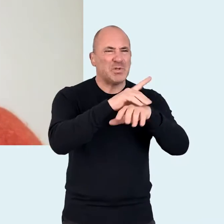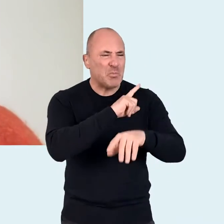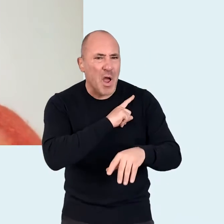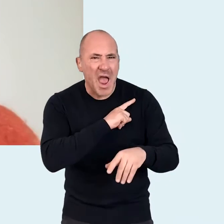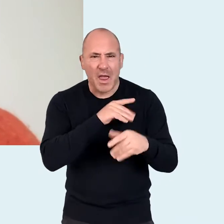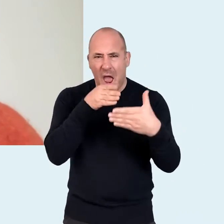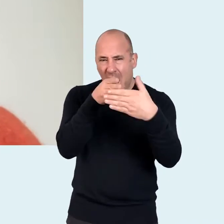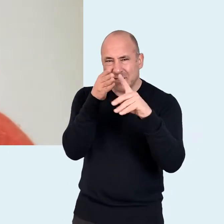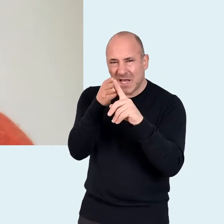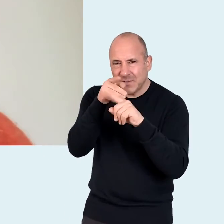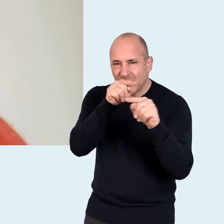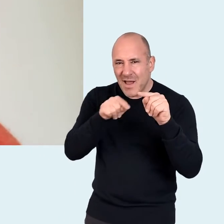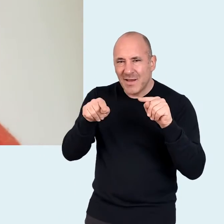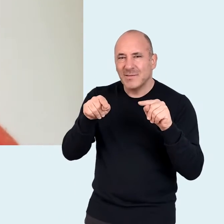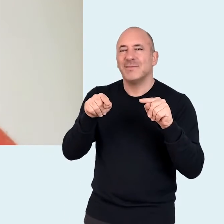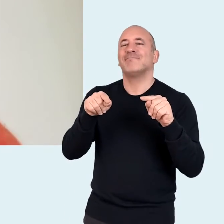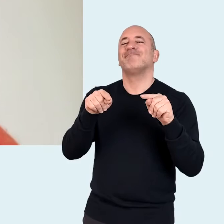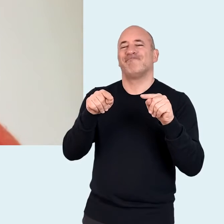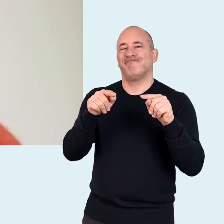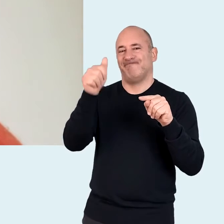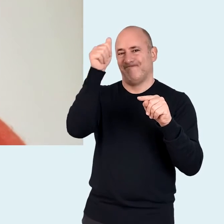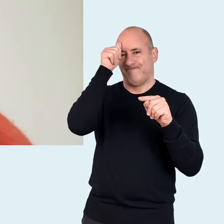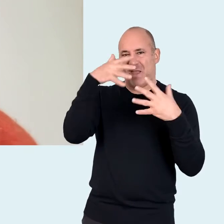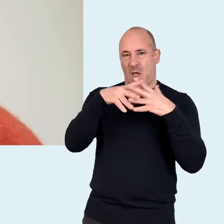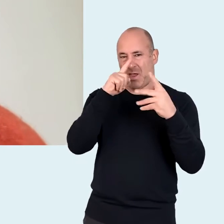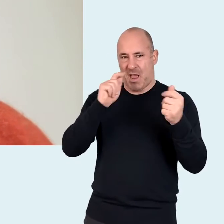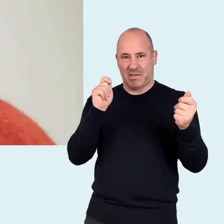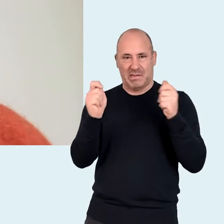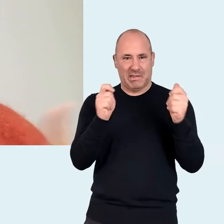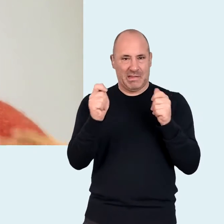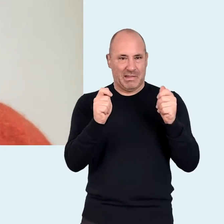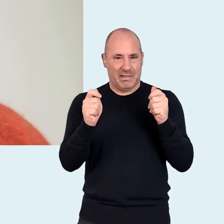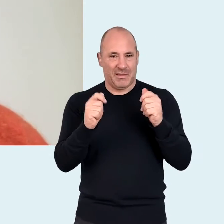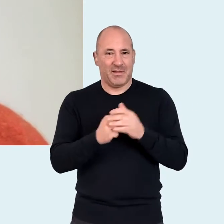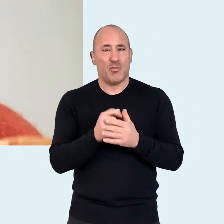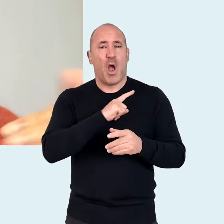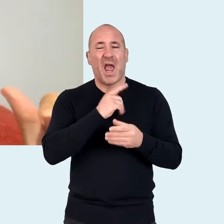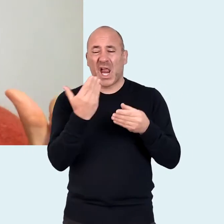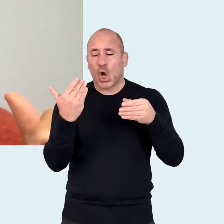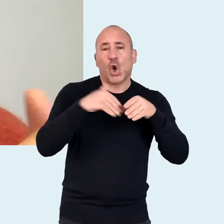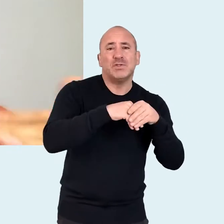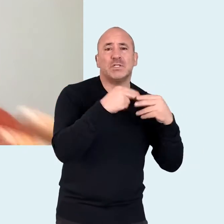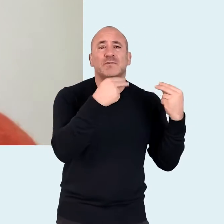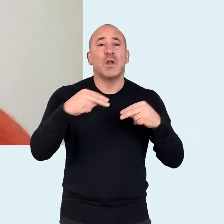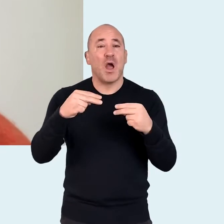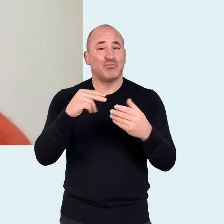people from mainstream dance practices, which I think will help navigate the tensions that